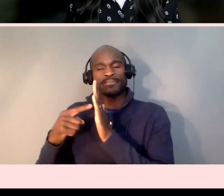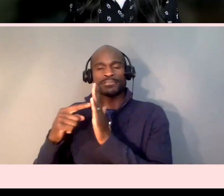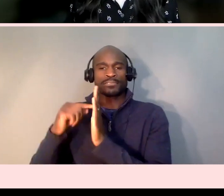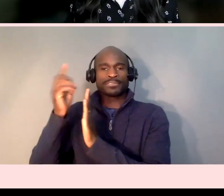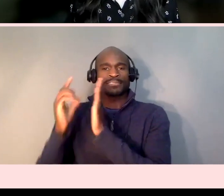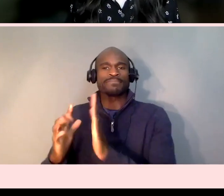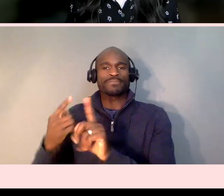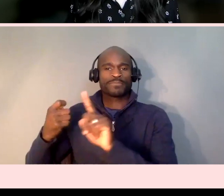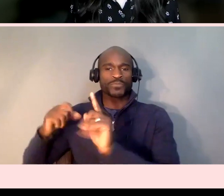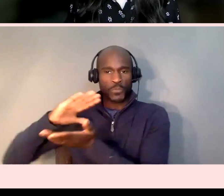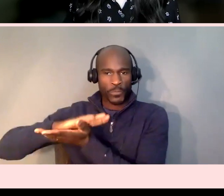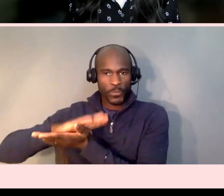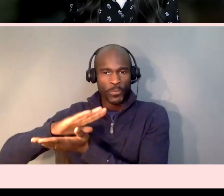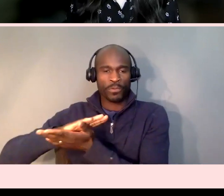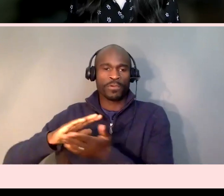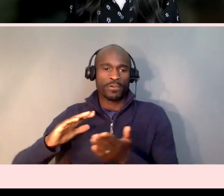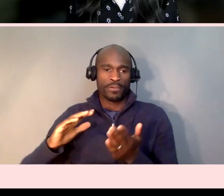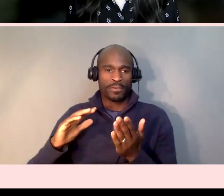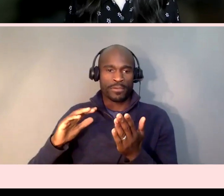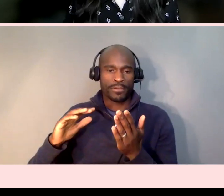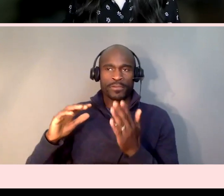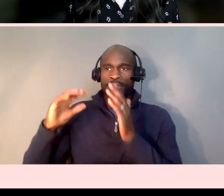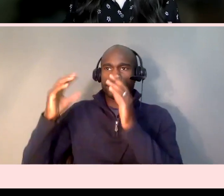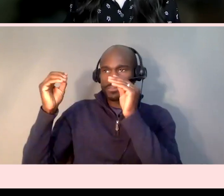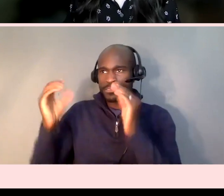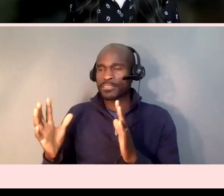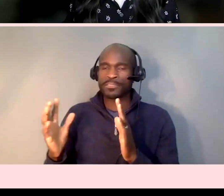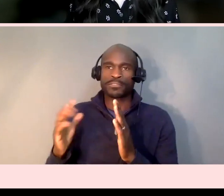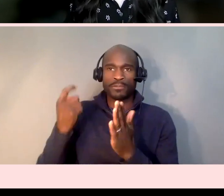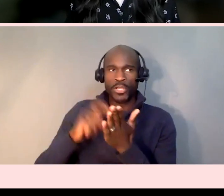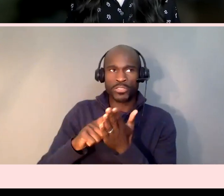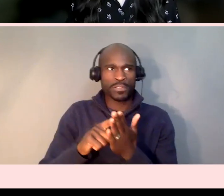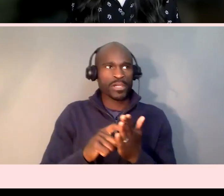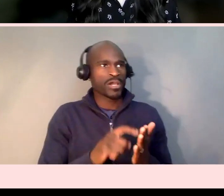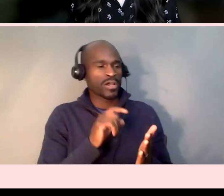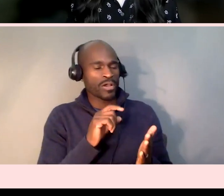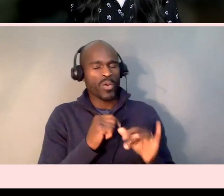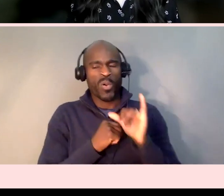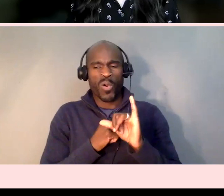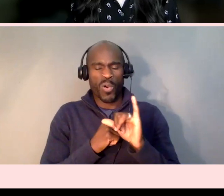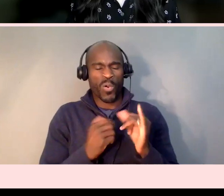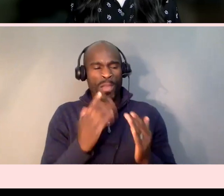realize that I needed to do things at a different pace or that I had a disability and they would